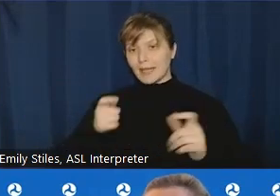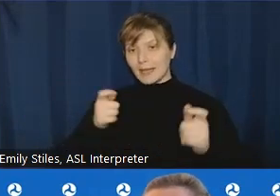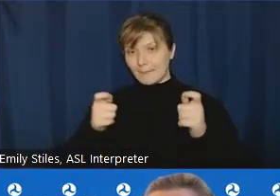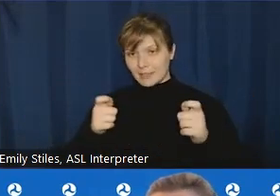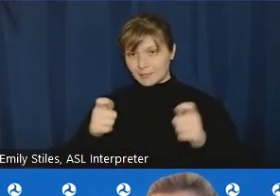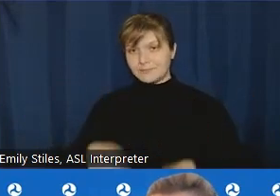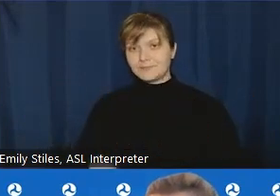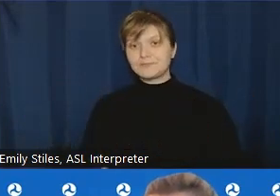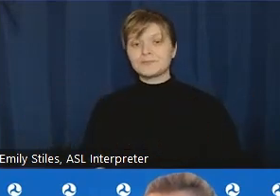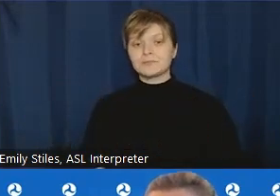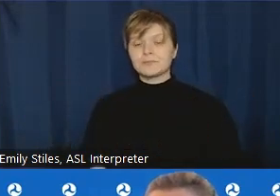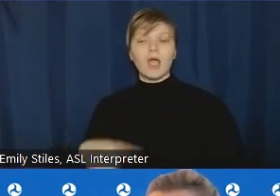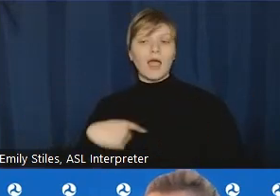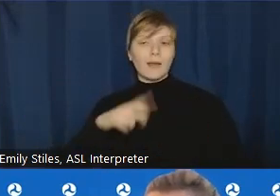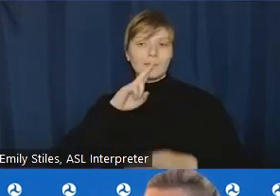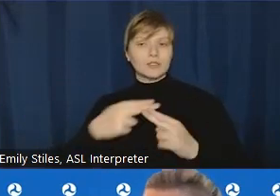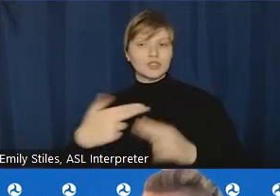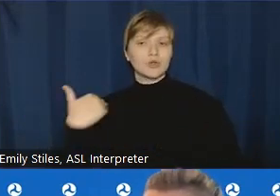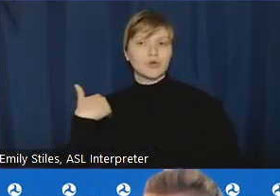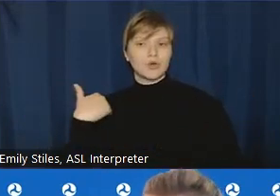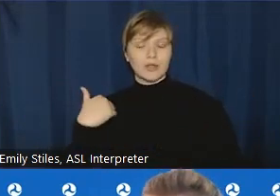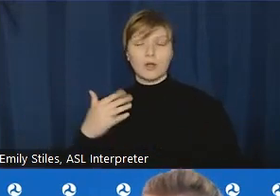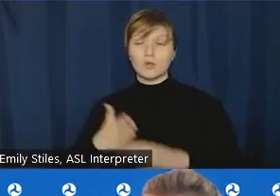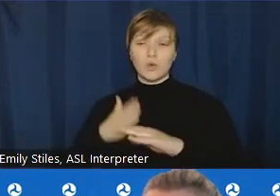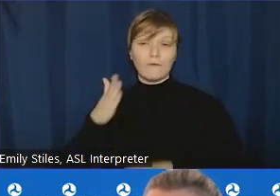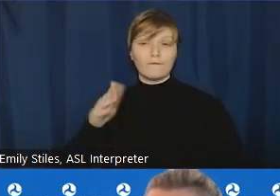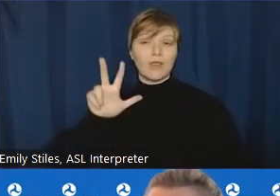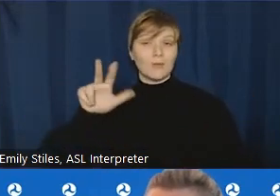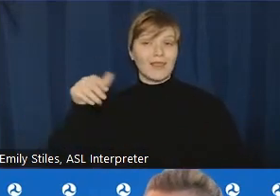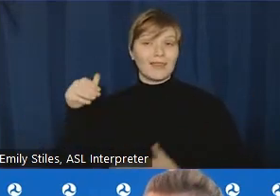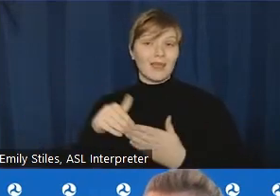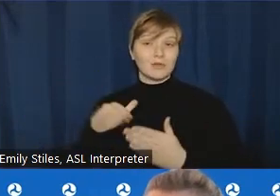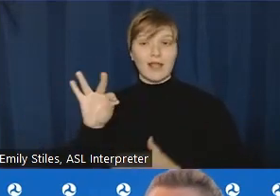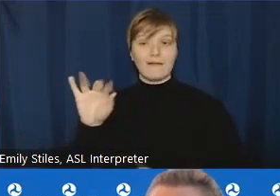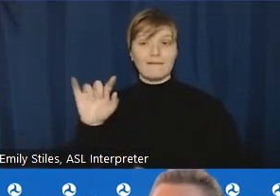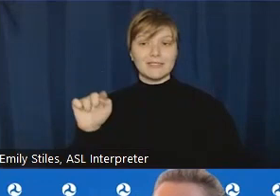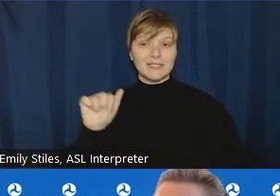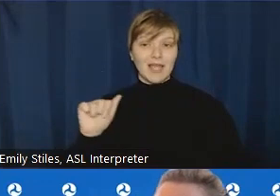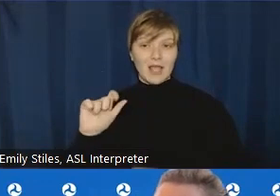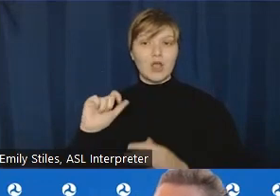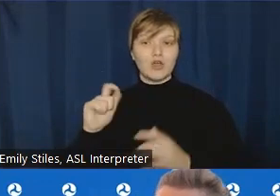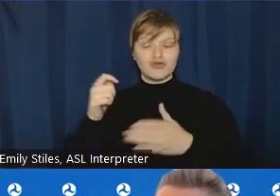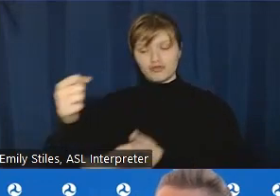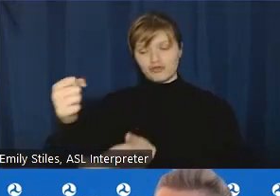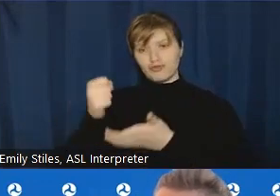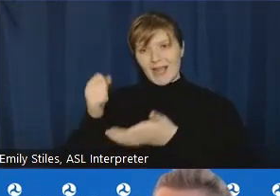I mentioned earlier that there are over 3,000 FTA grantees. If you are in an urban area,